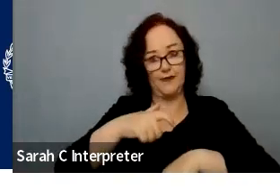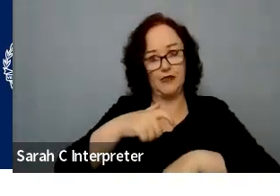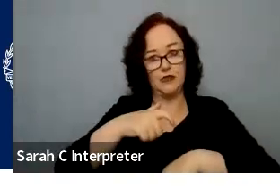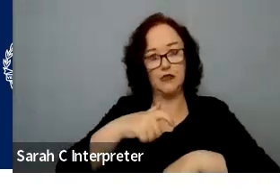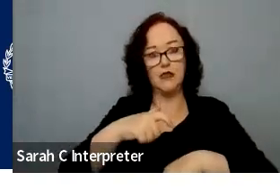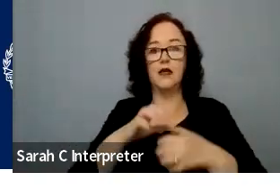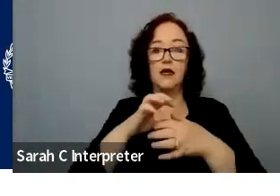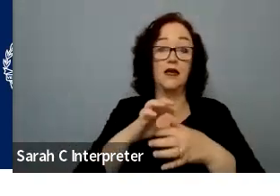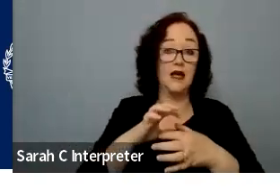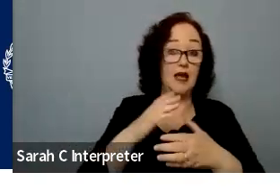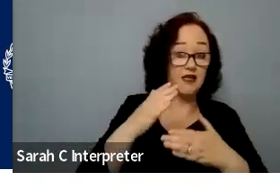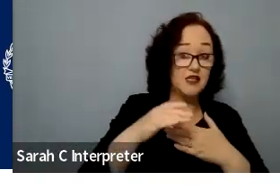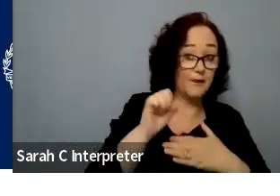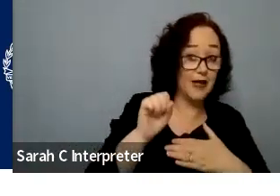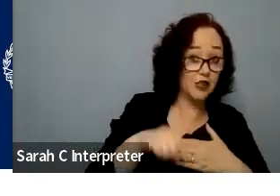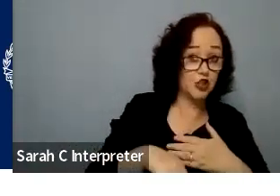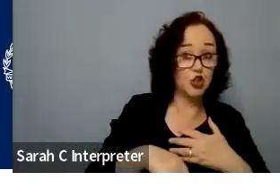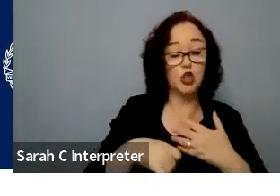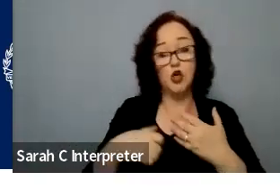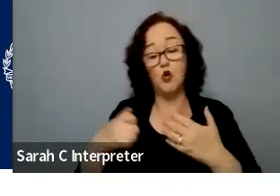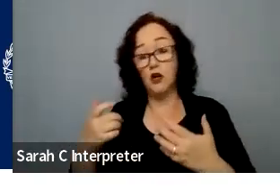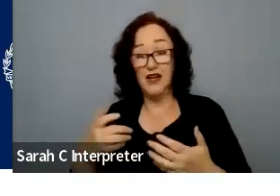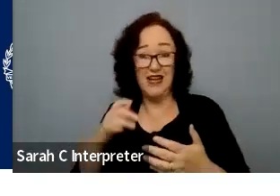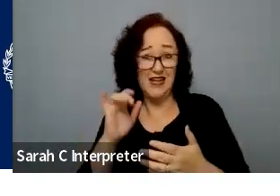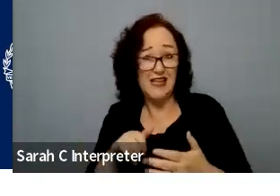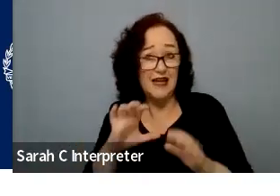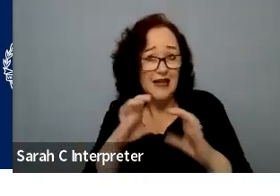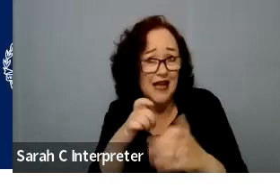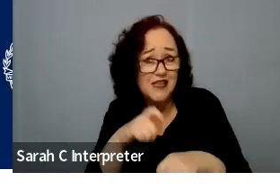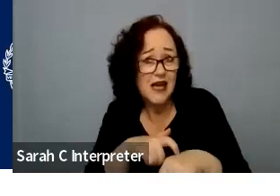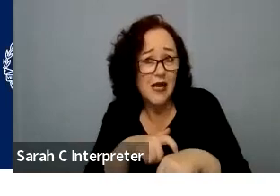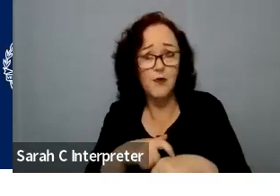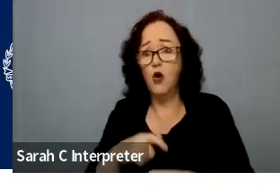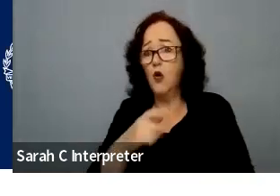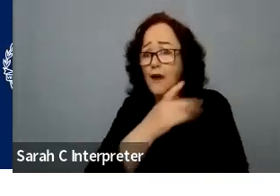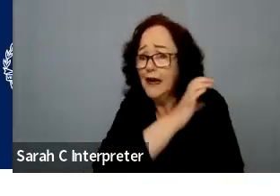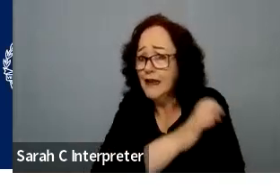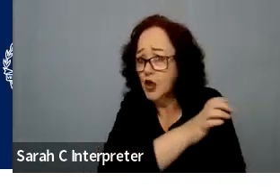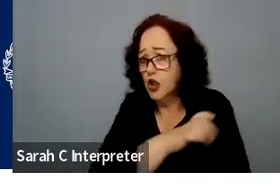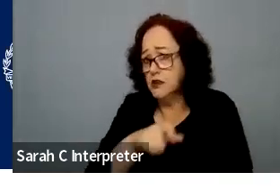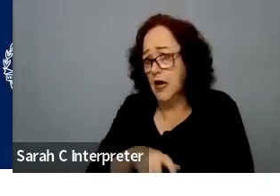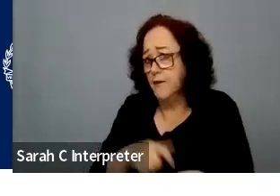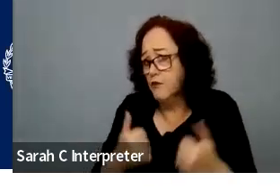should this be considered classroom time or clinical time, we ended up at least in the College